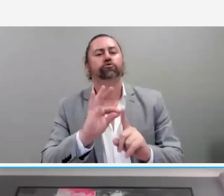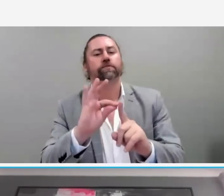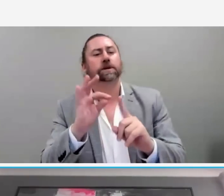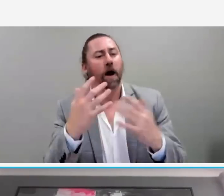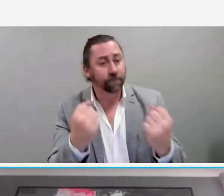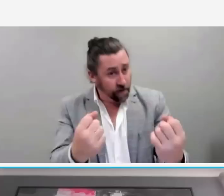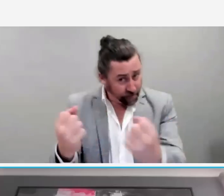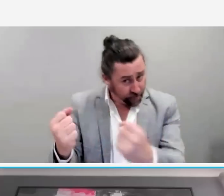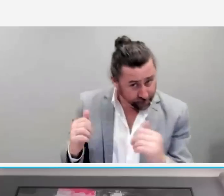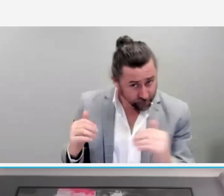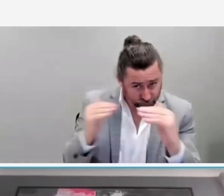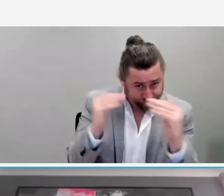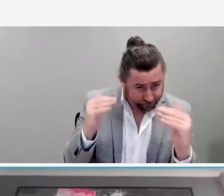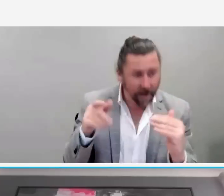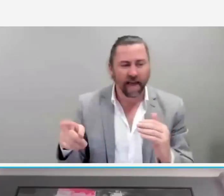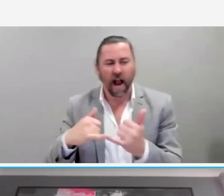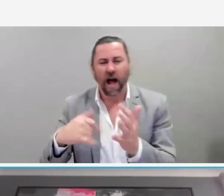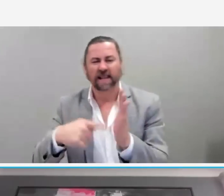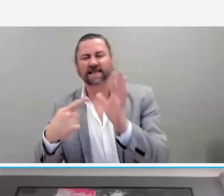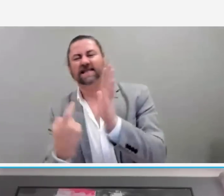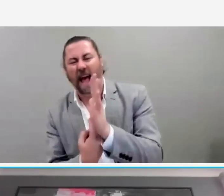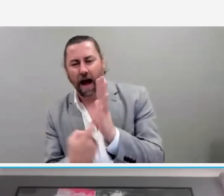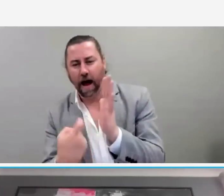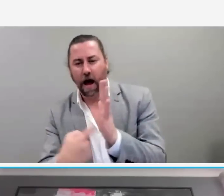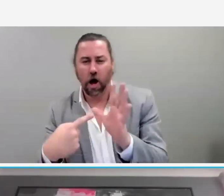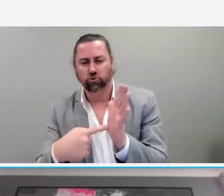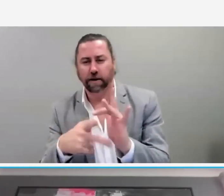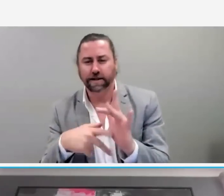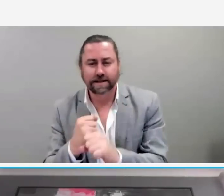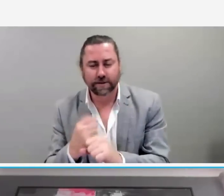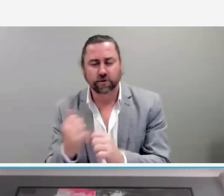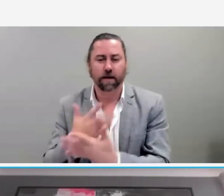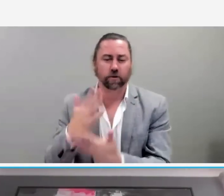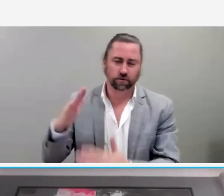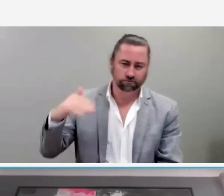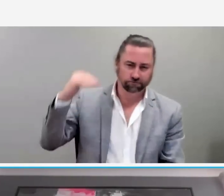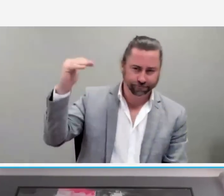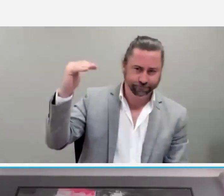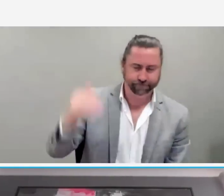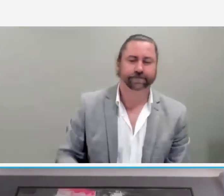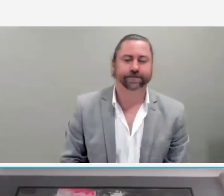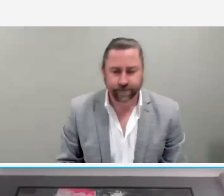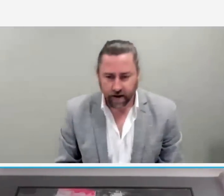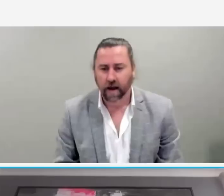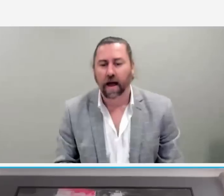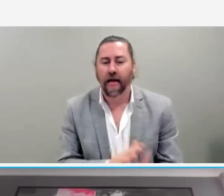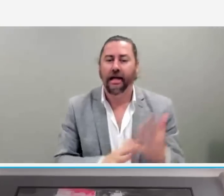comparing performance of providers. Importantly the Royal Commission said we need a philosophical shift to move towards an aged care system